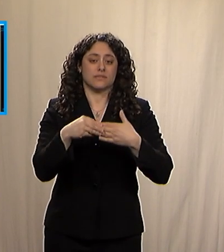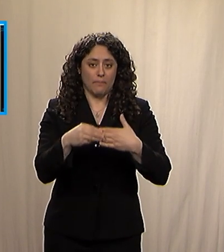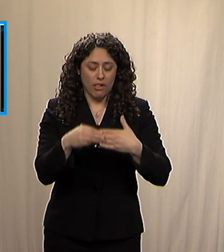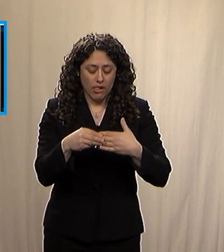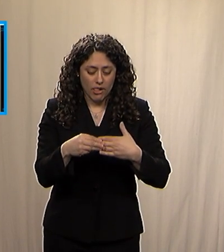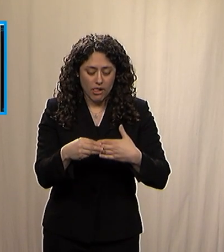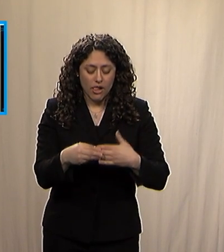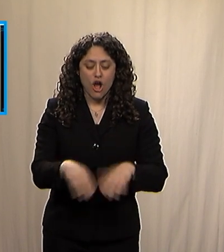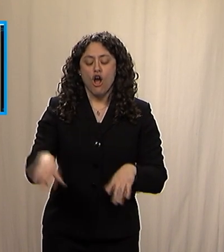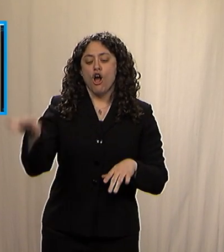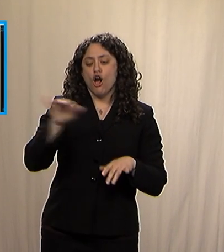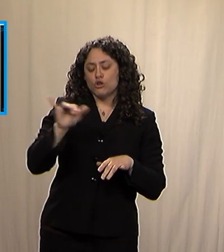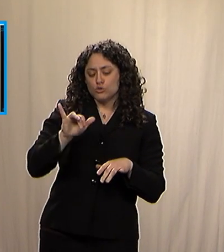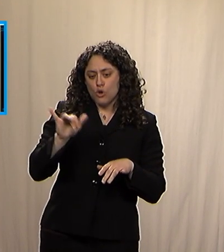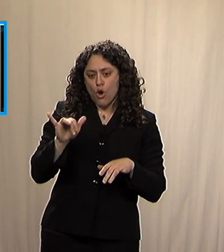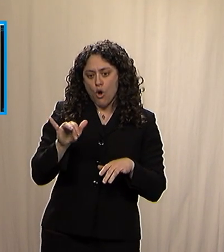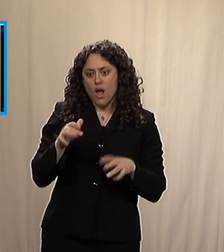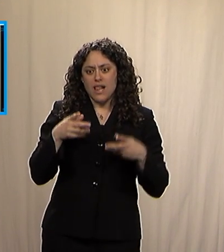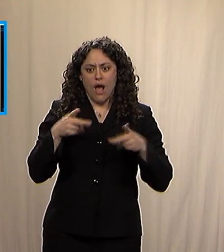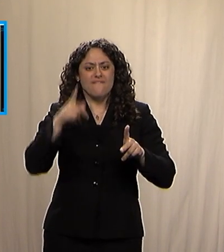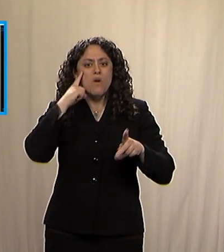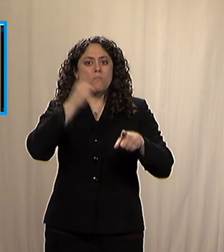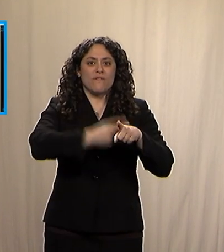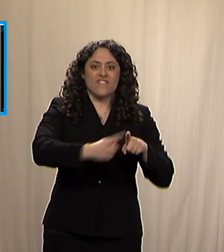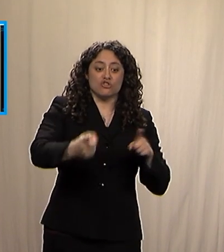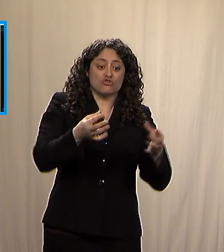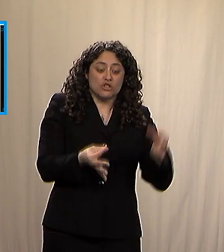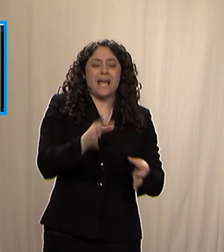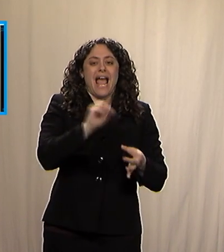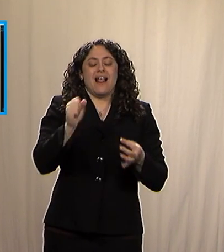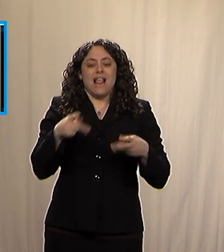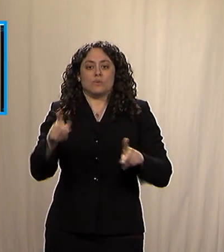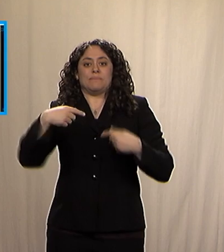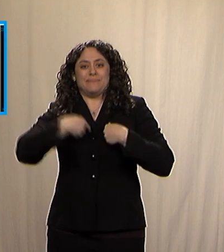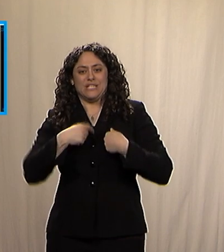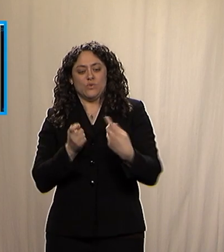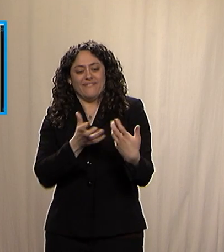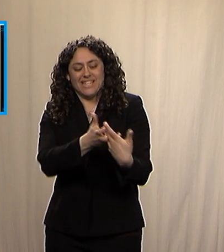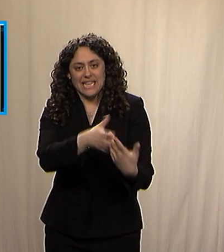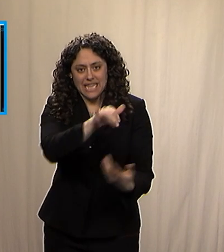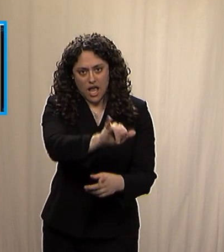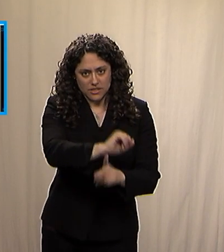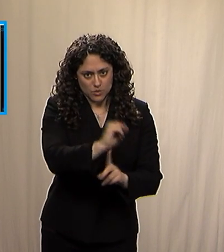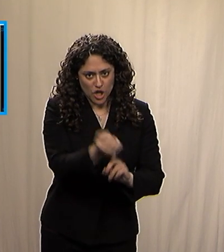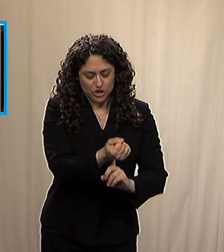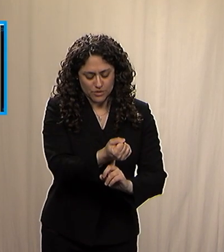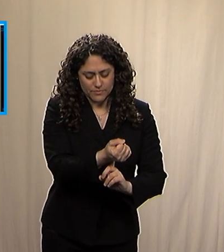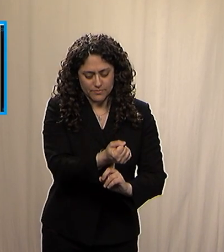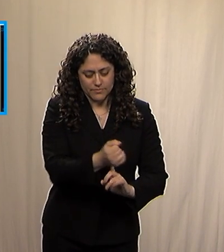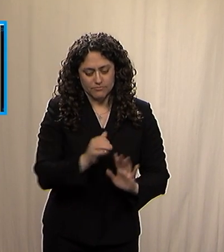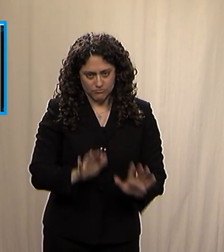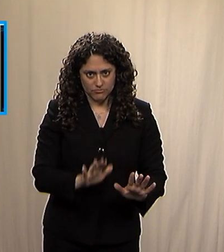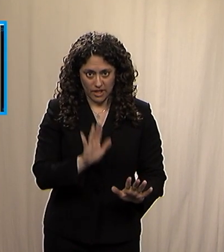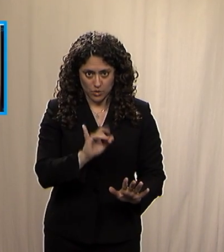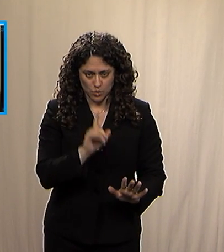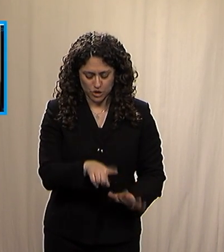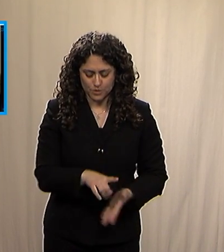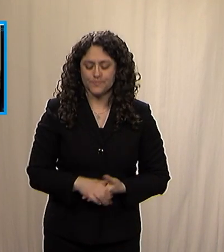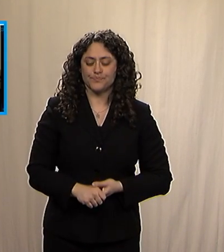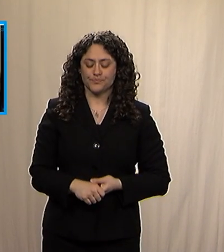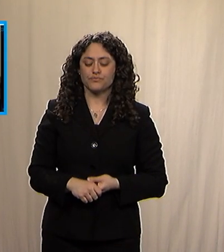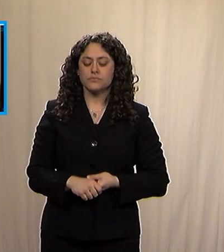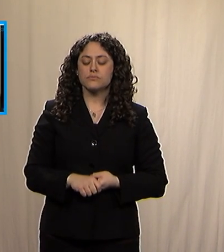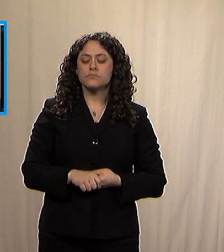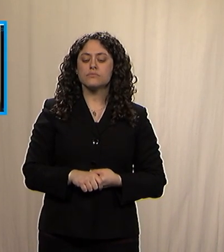and allows me to fit the situation.